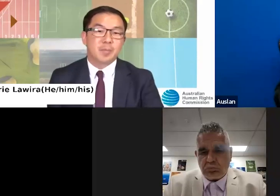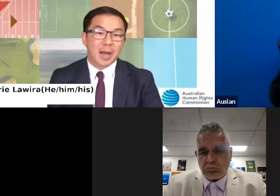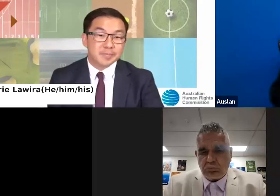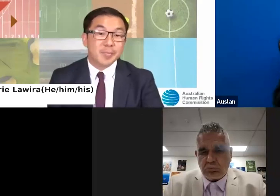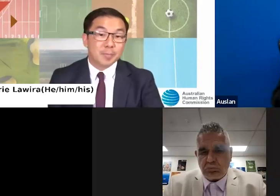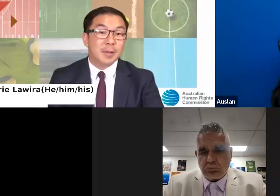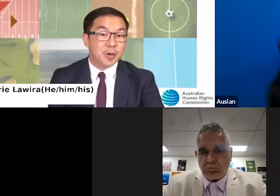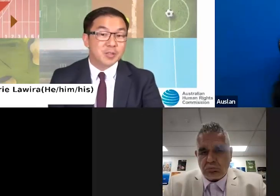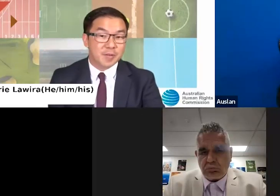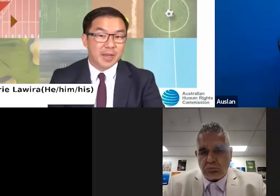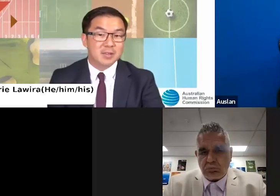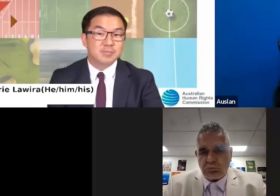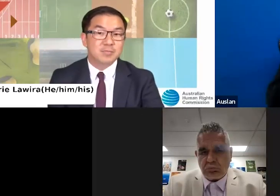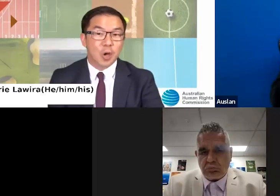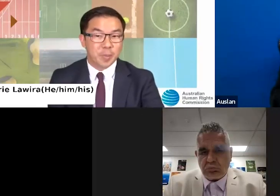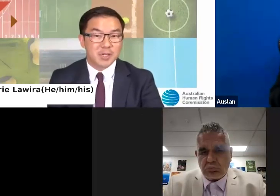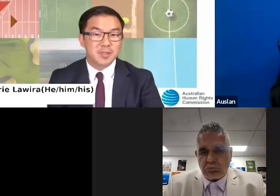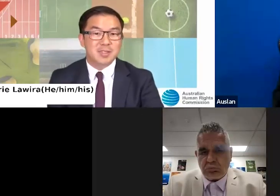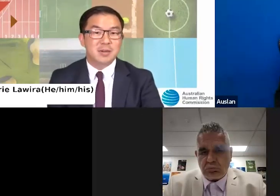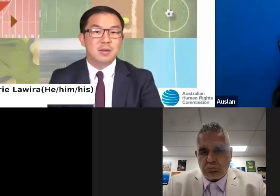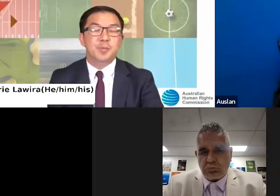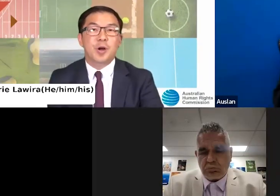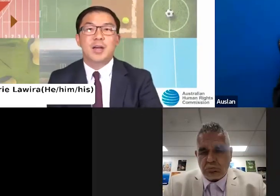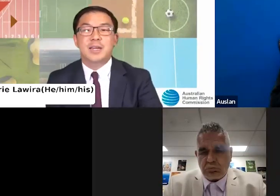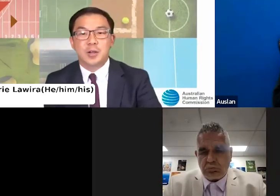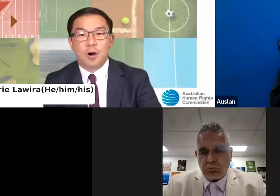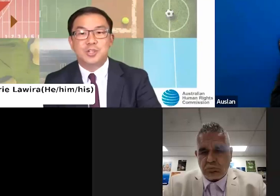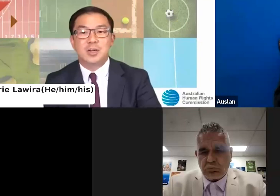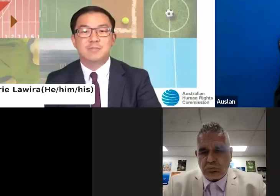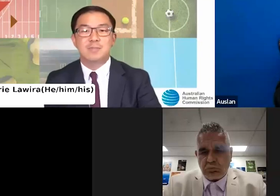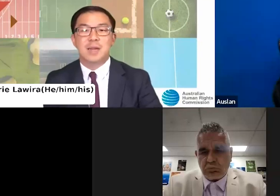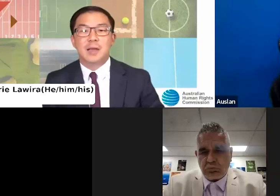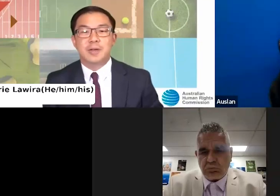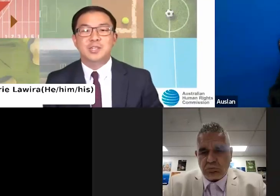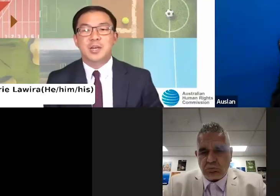But Bubbly perseveres, hoping to instill a pride in culture, language